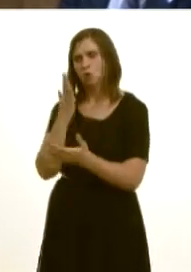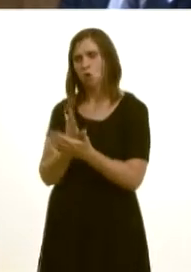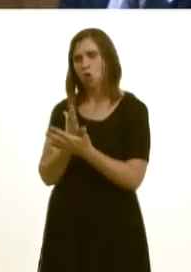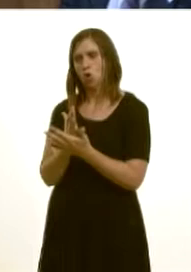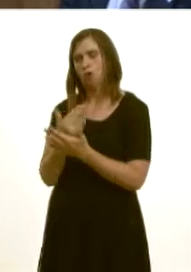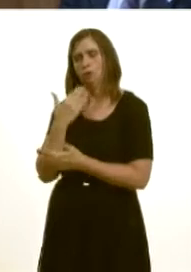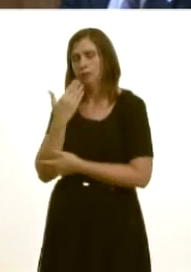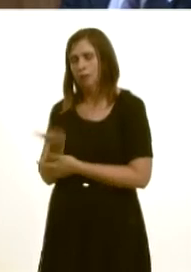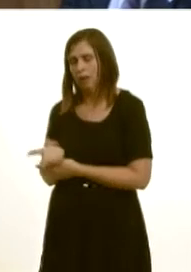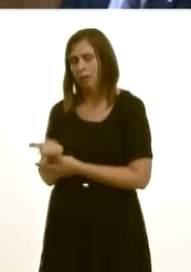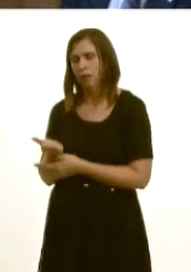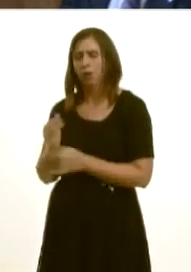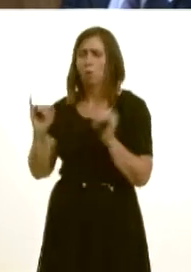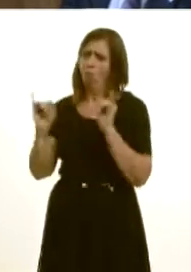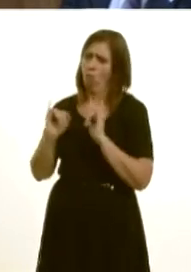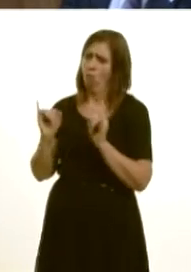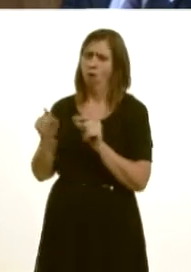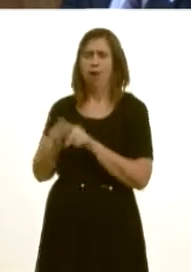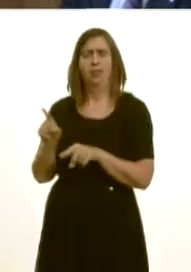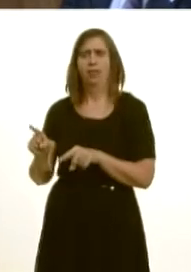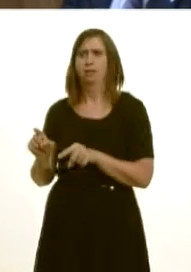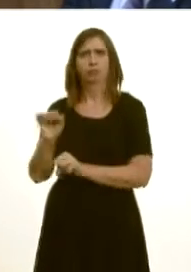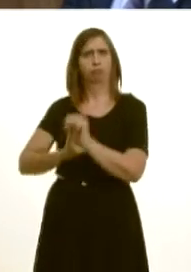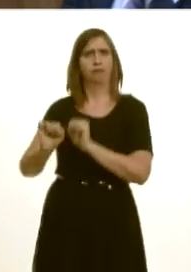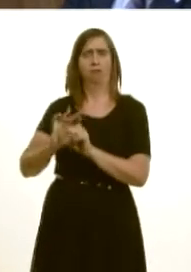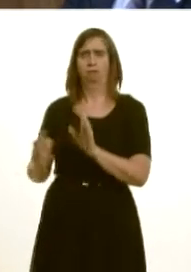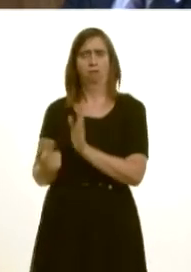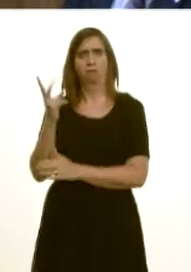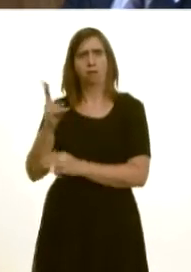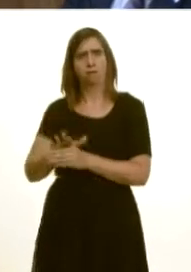is prevented in the future. How are we doing that? Well, the care bundle for people with